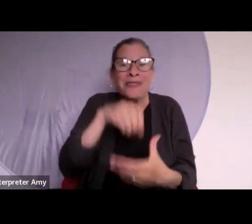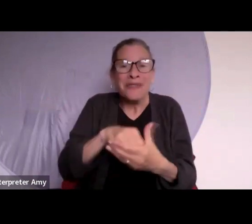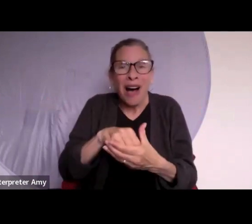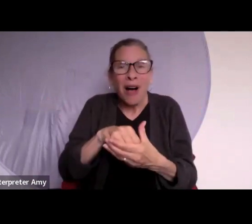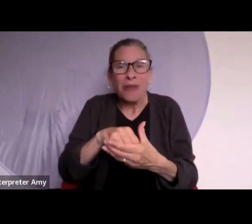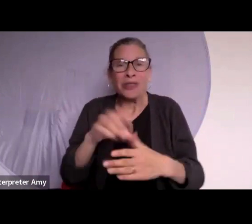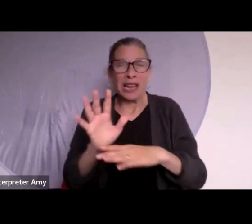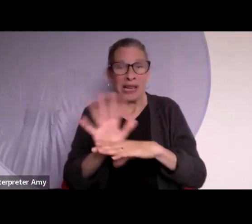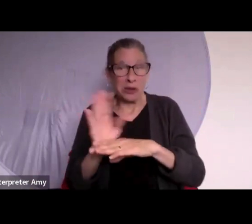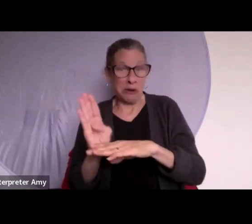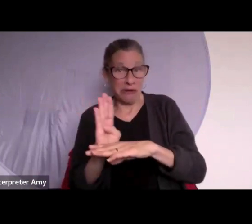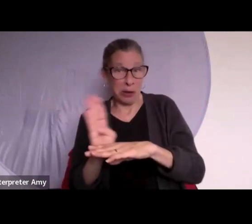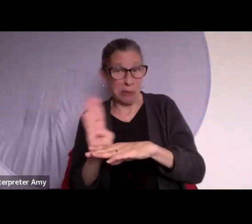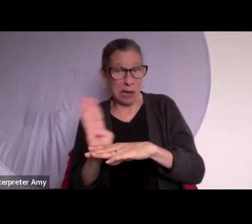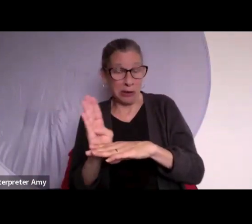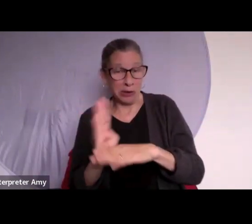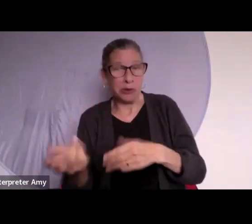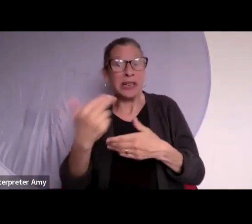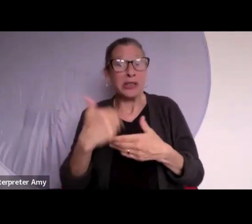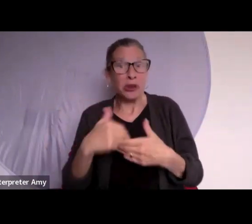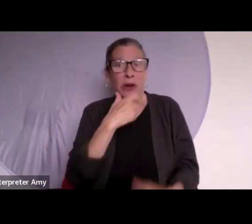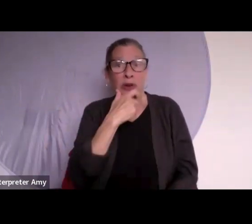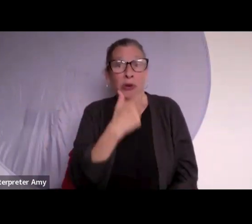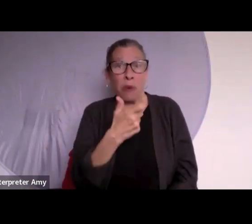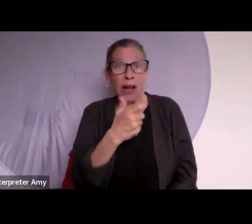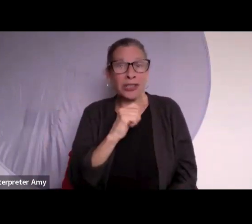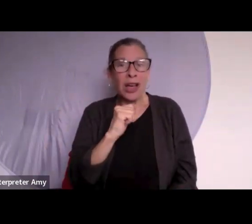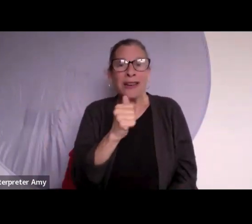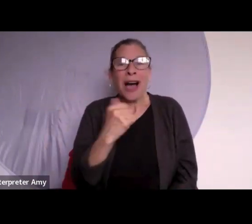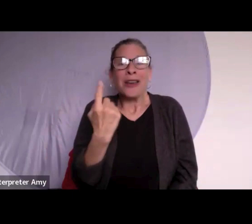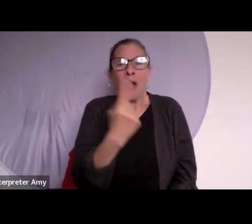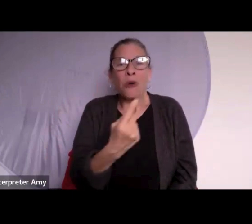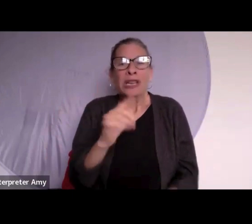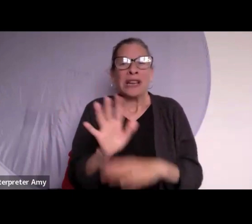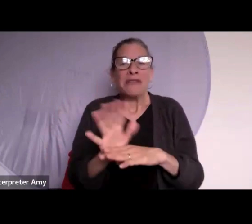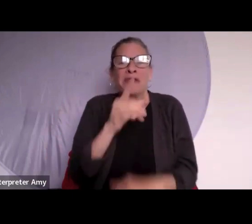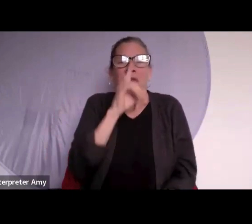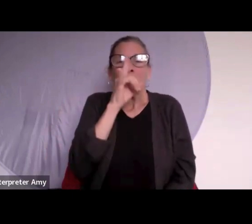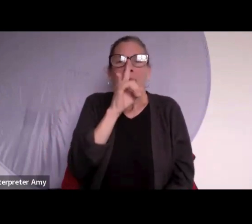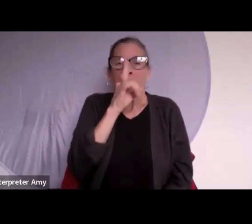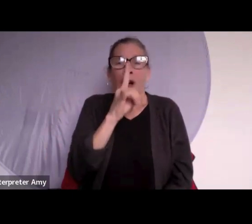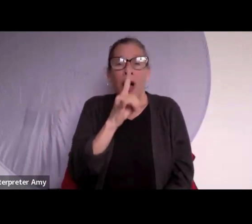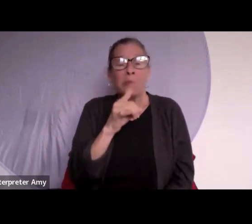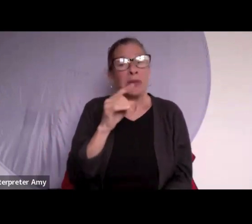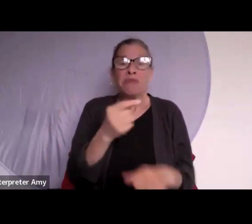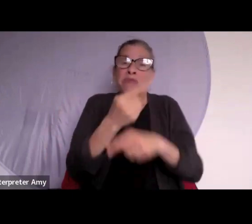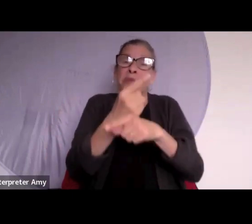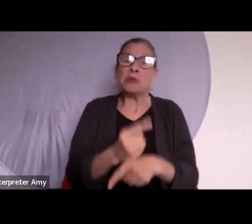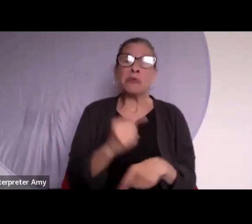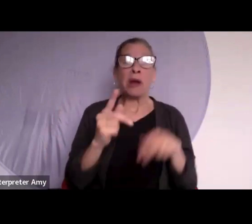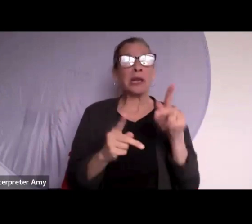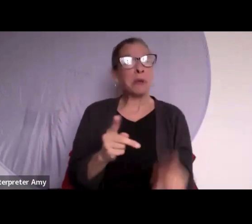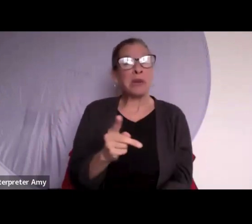film snobs who are watching the movies, and people who are just like, you know, I like you know, my movies, you know, like, like